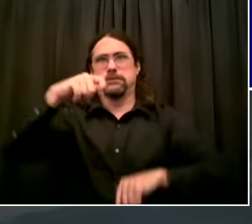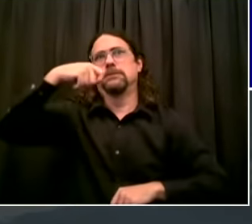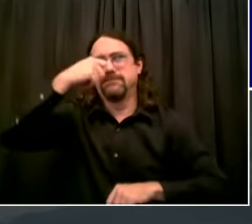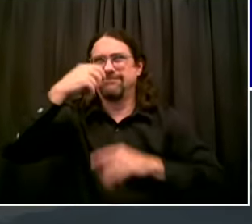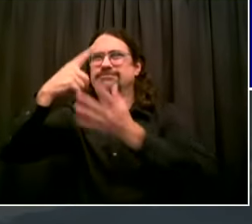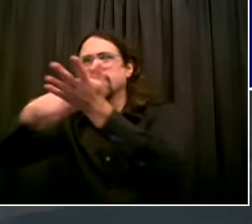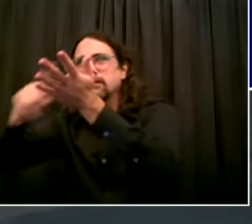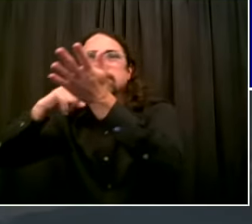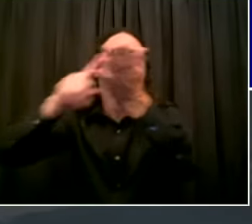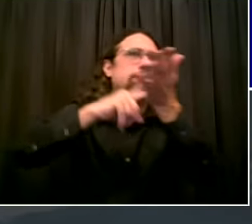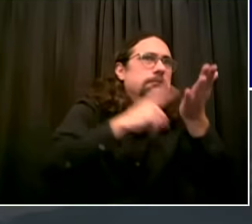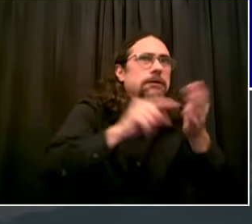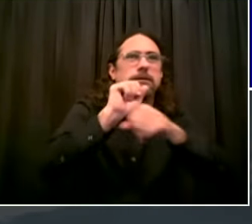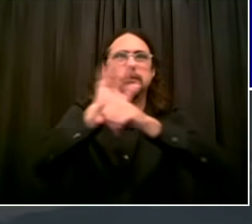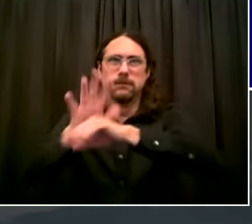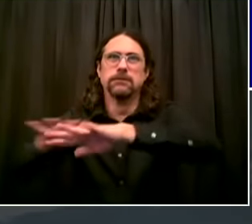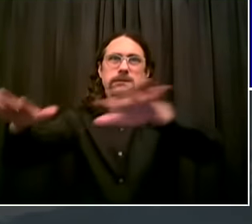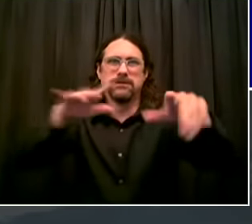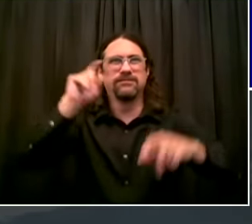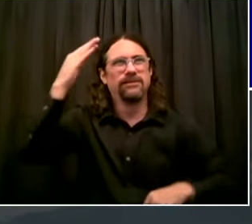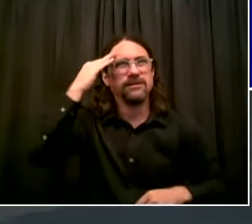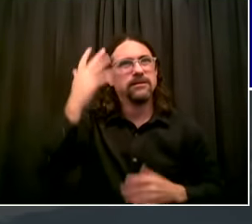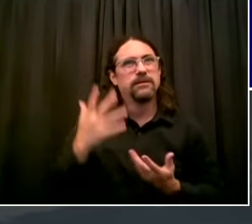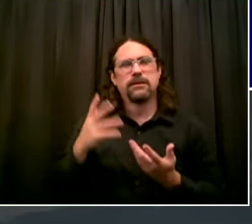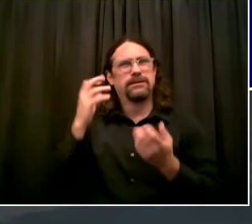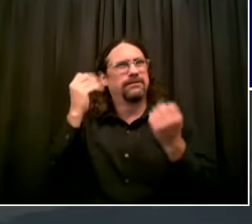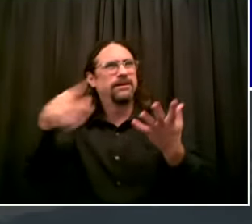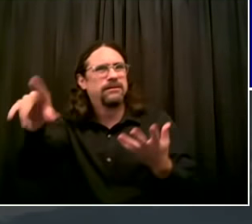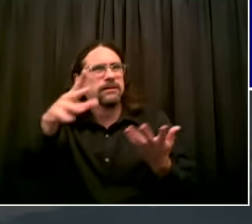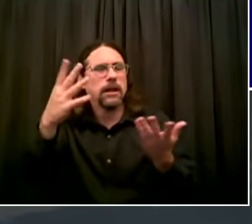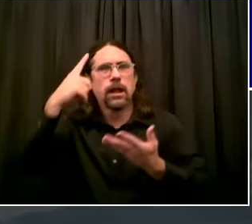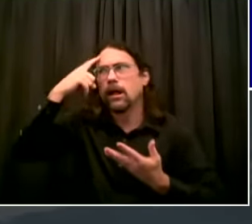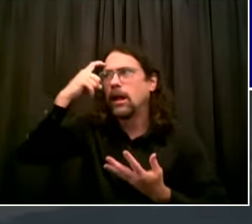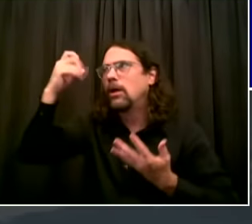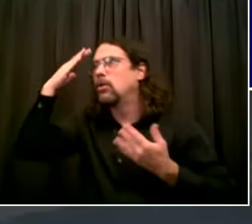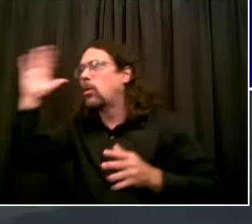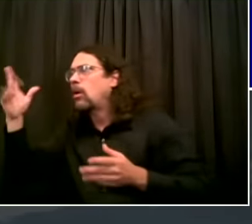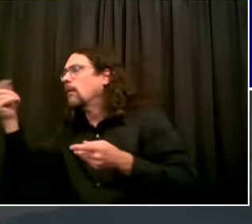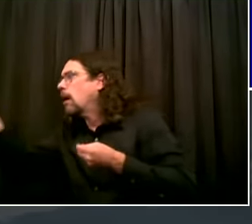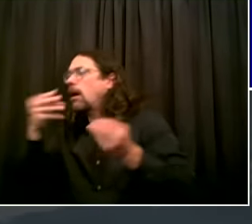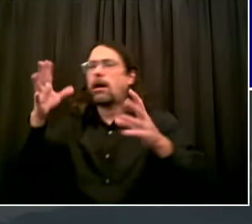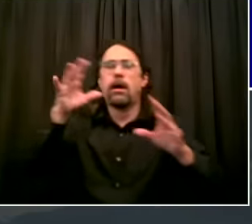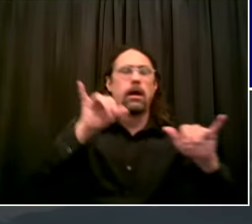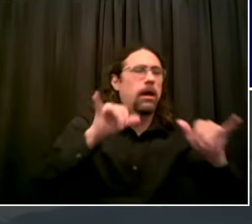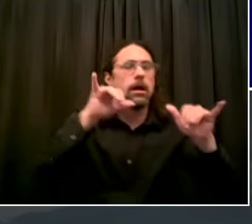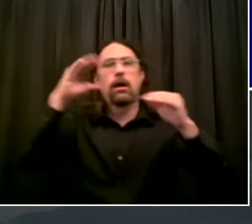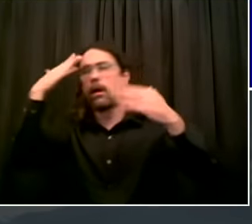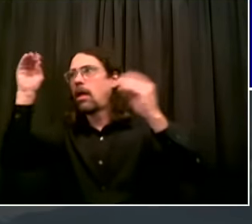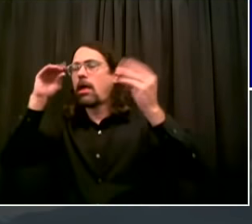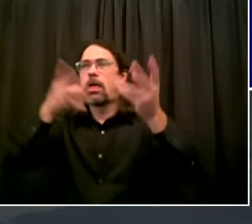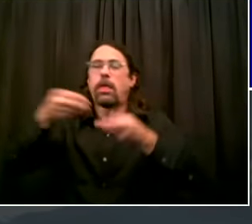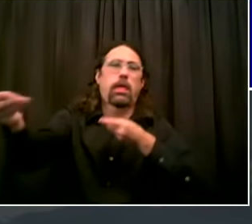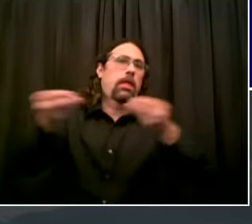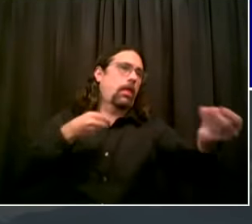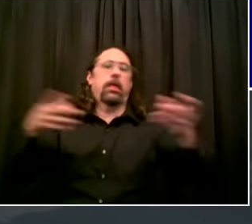KEEP LOOINKG AT THAT. WE ARE GOING TO DO EVERYTHING POSSIBLE TO PUSH THAT NUMBER EVEN FURTHER DOWN.